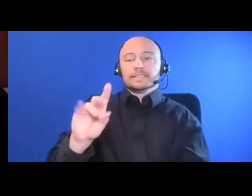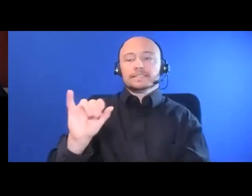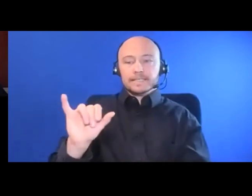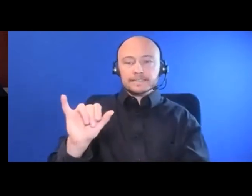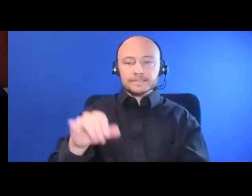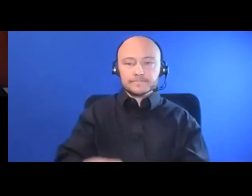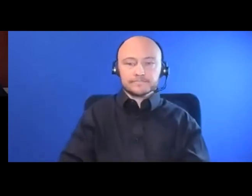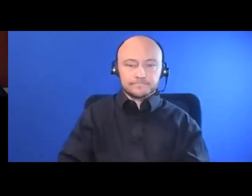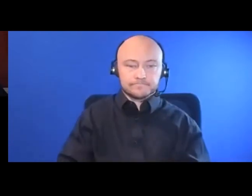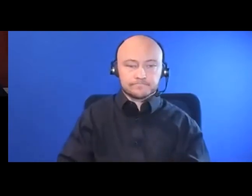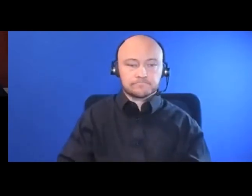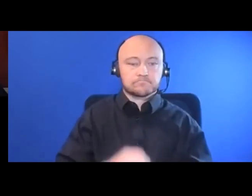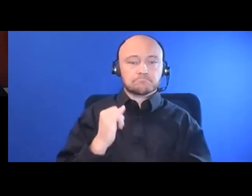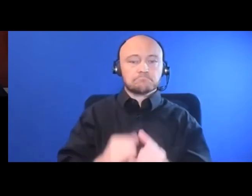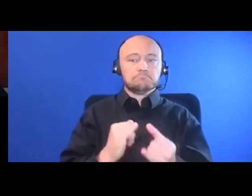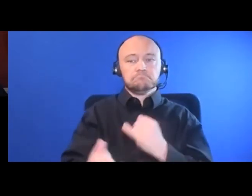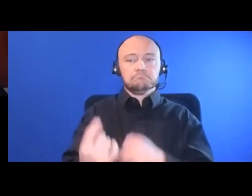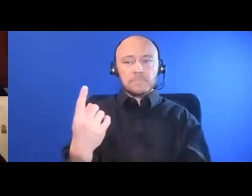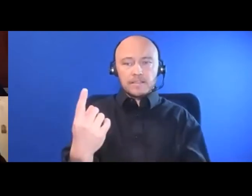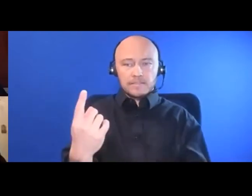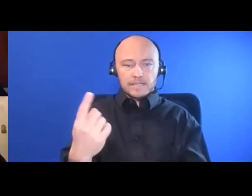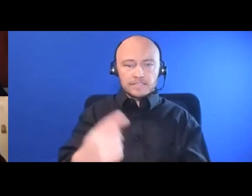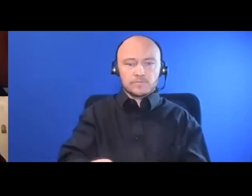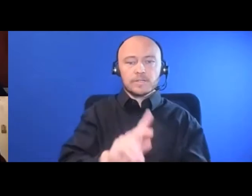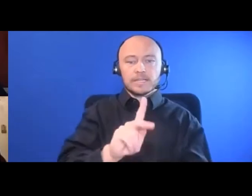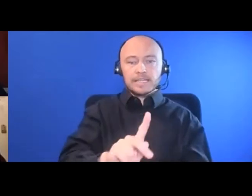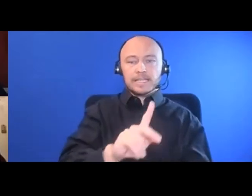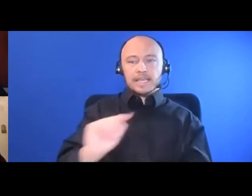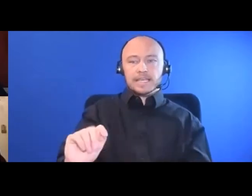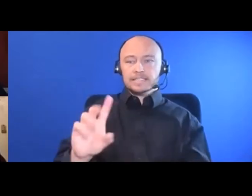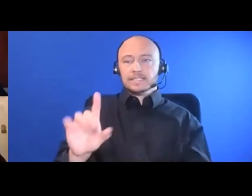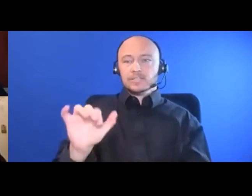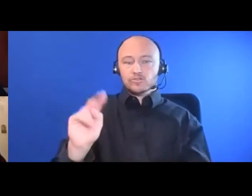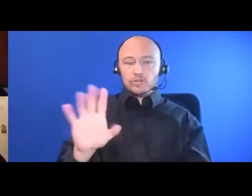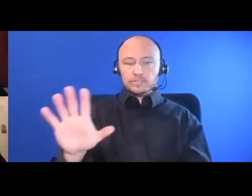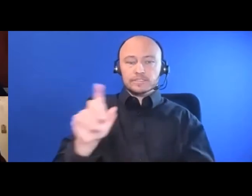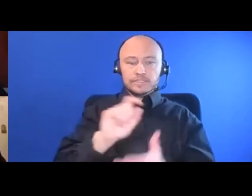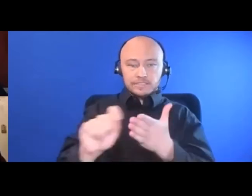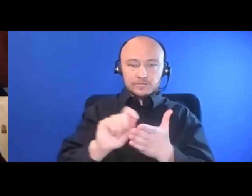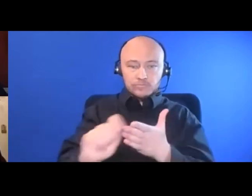And last but not least, TK Dalton's writing has been nominated for a Pushcart Prize